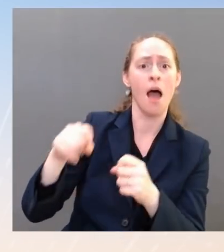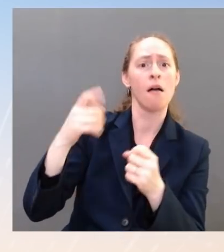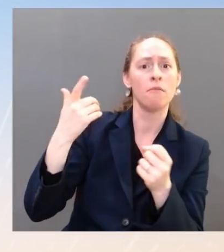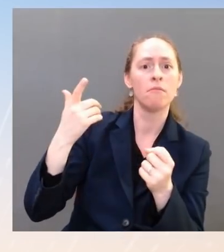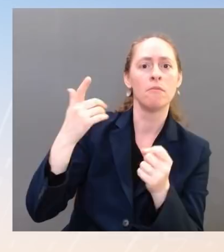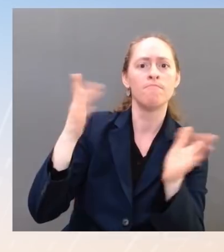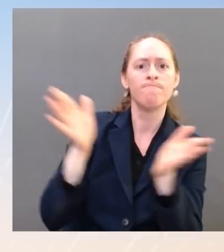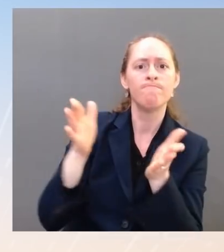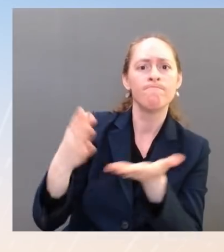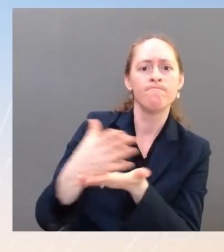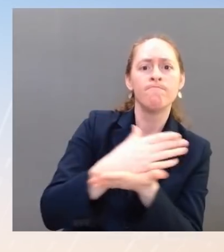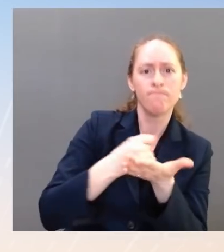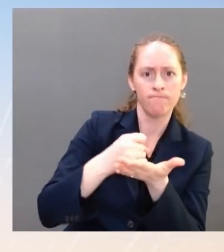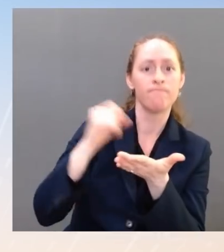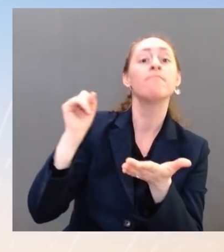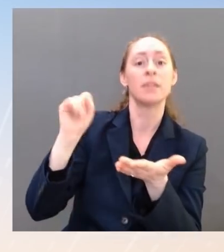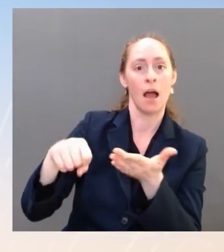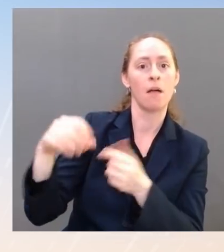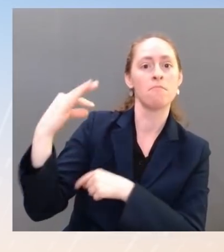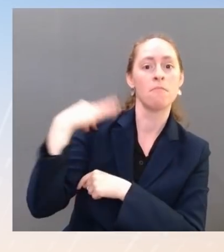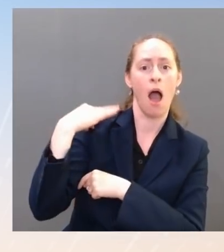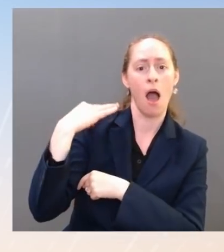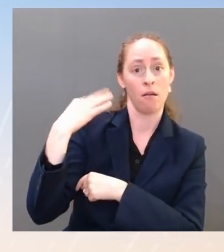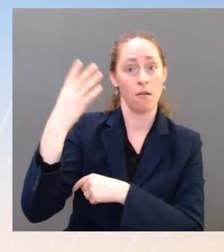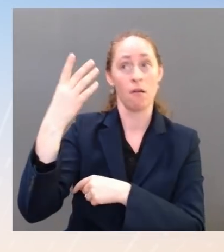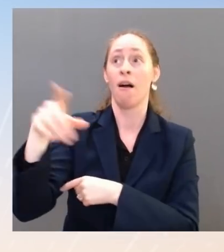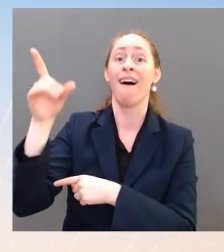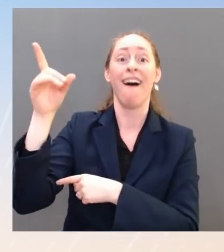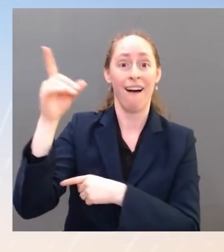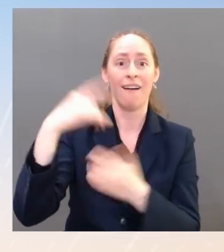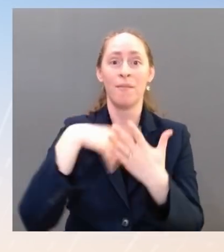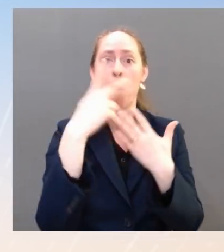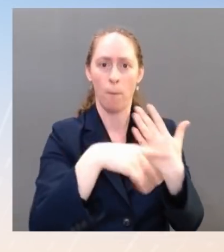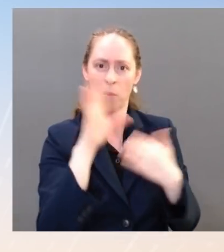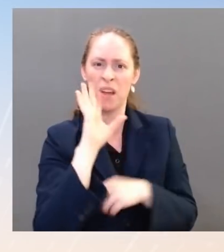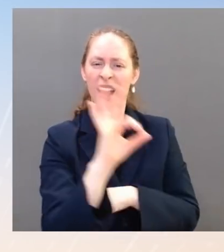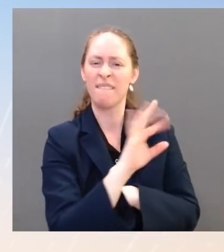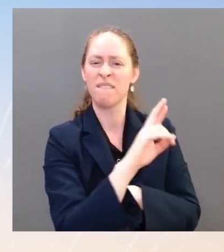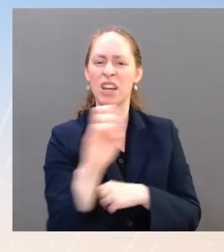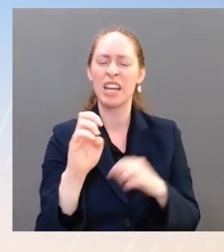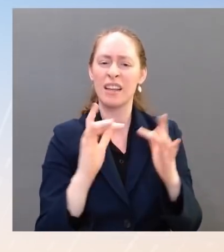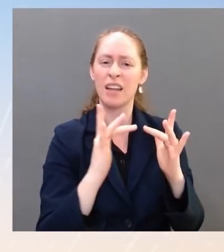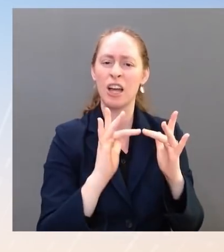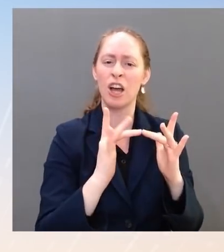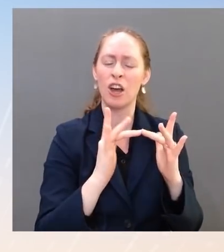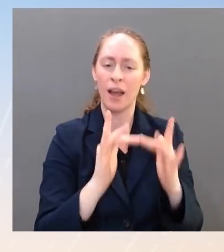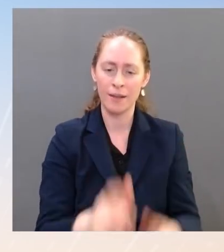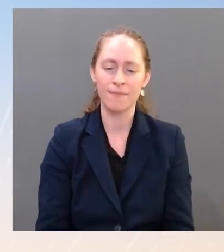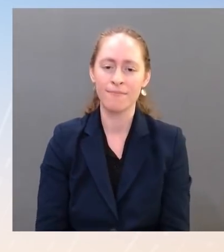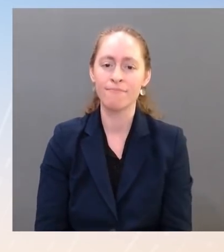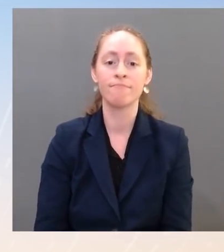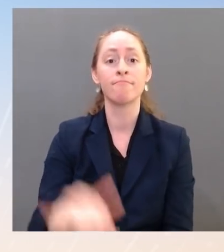talk about lowering utility costs, utility bills that American families face by weatherizing homes and more.